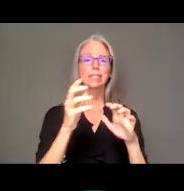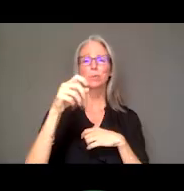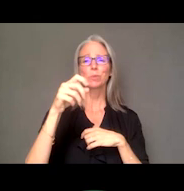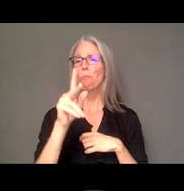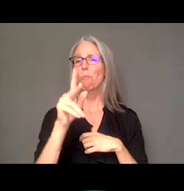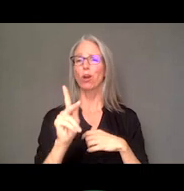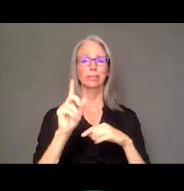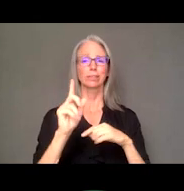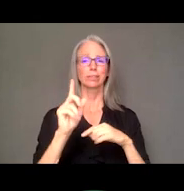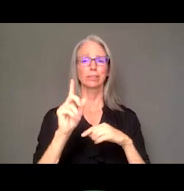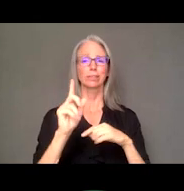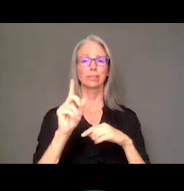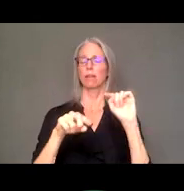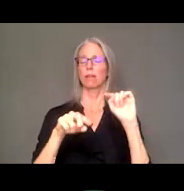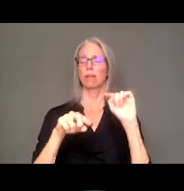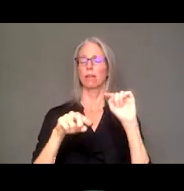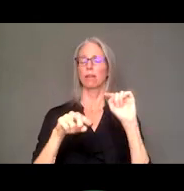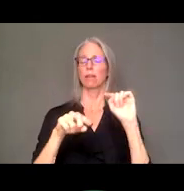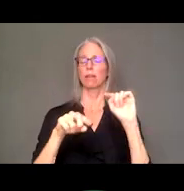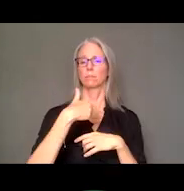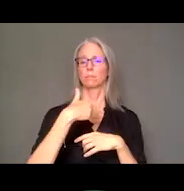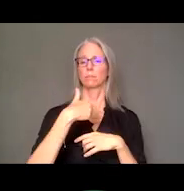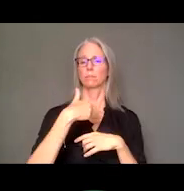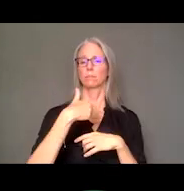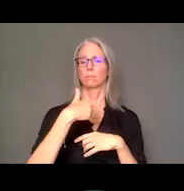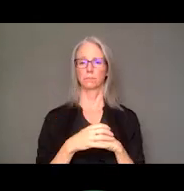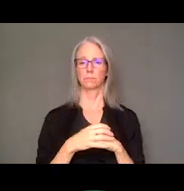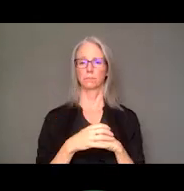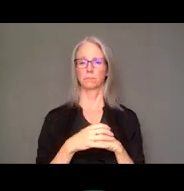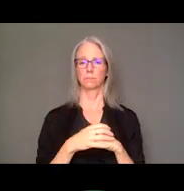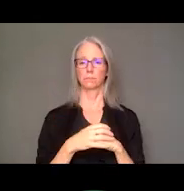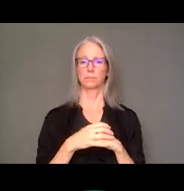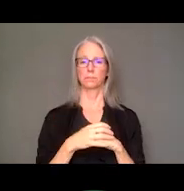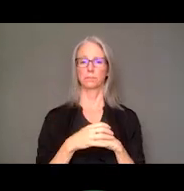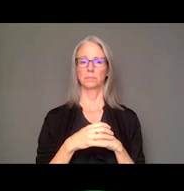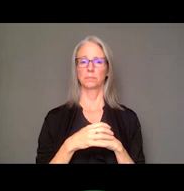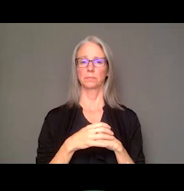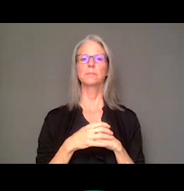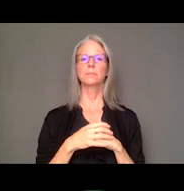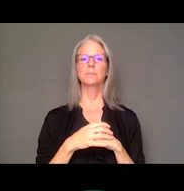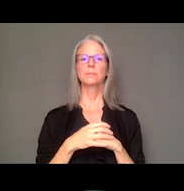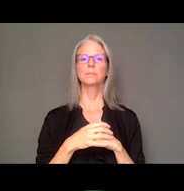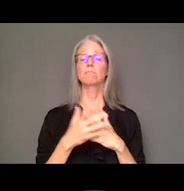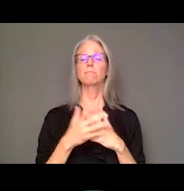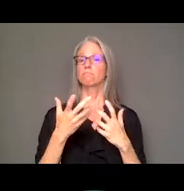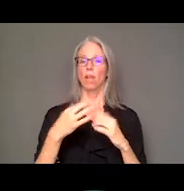The benefits of experiencing nature and elders activities are vast from physical health improvements to mental well-being.